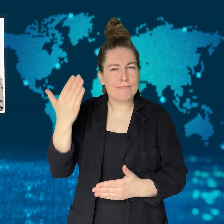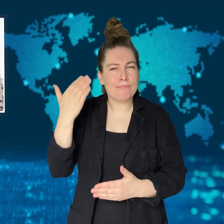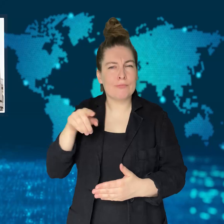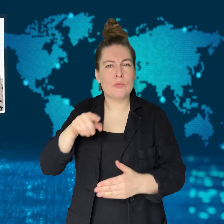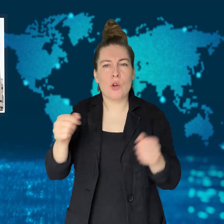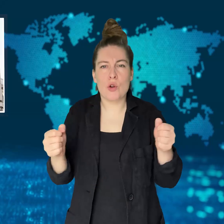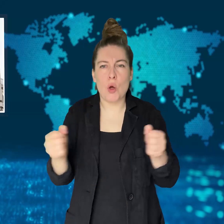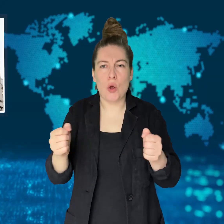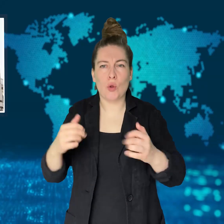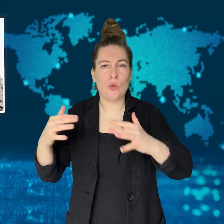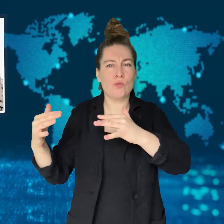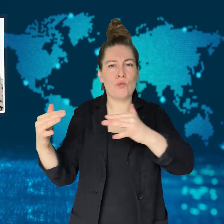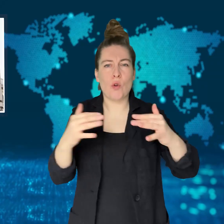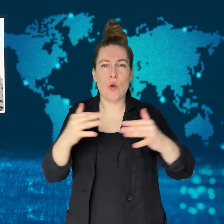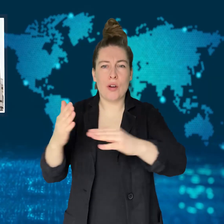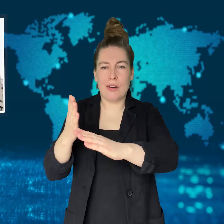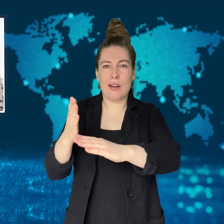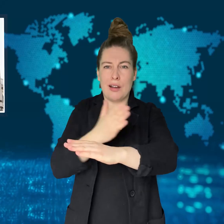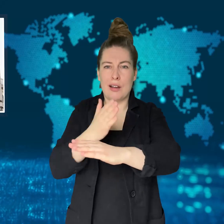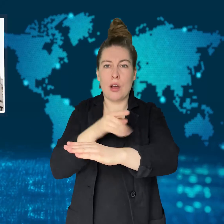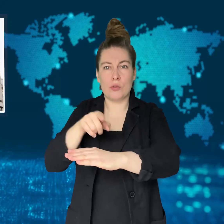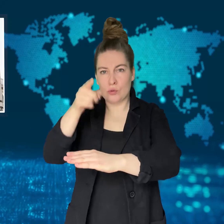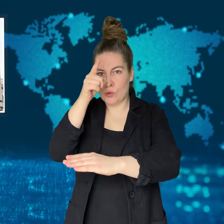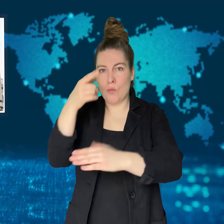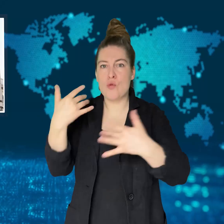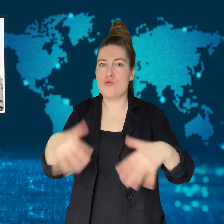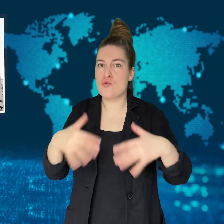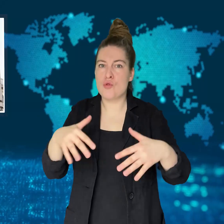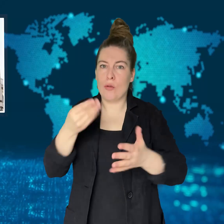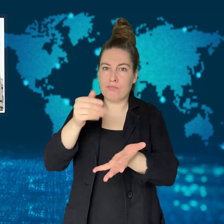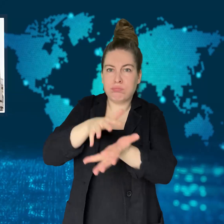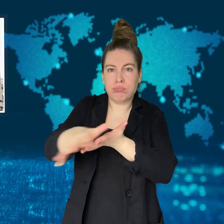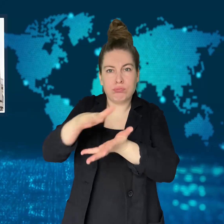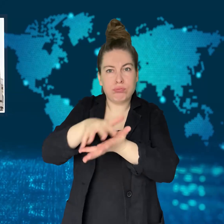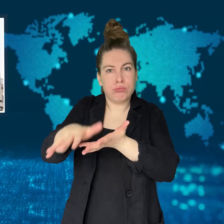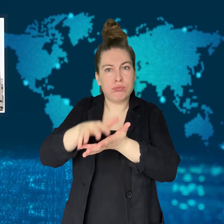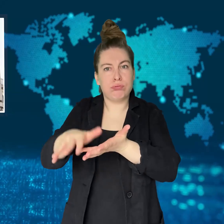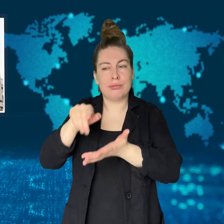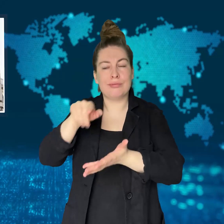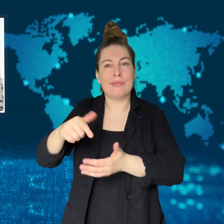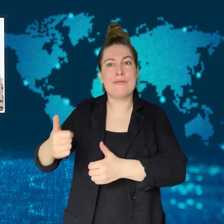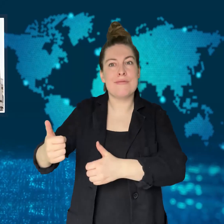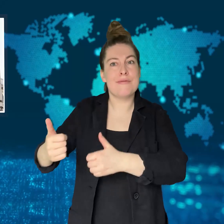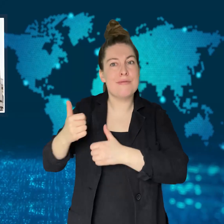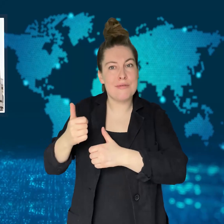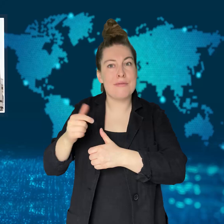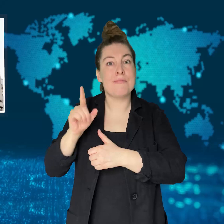It's the first time the country has invested heavily in its military